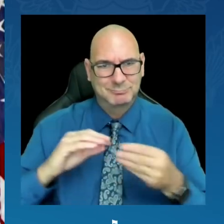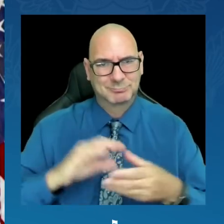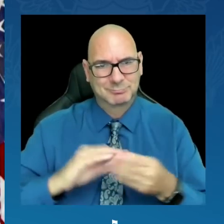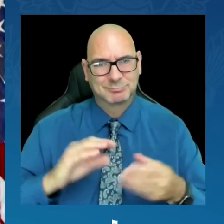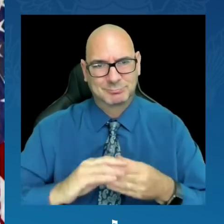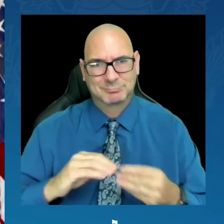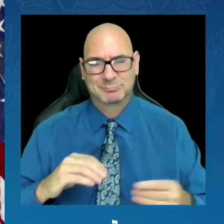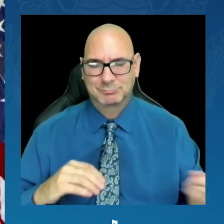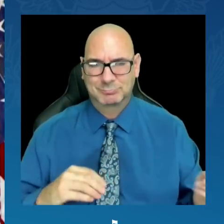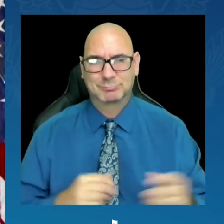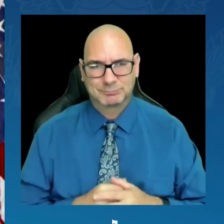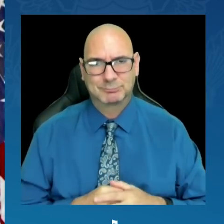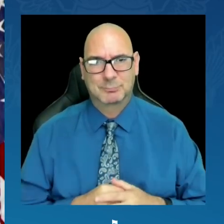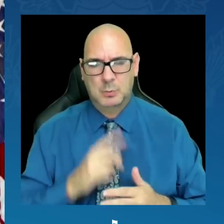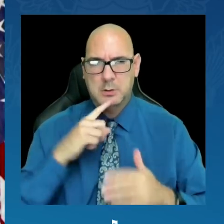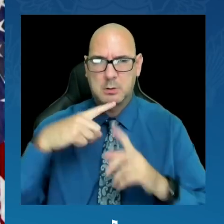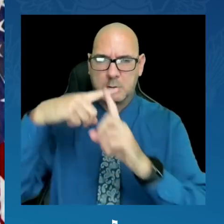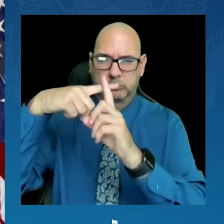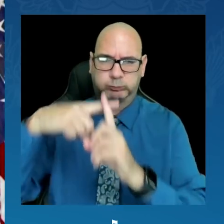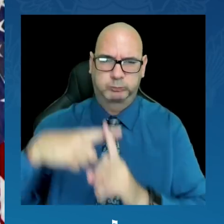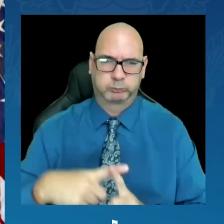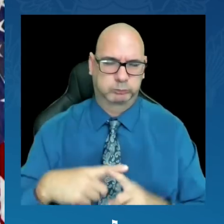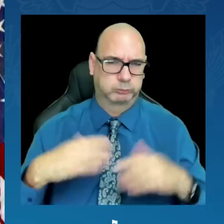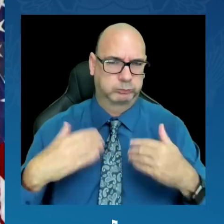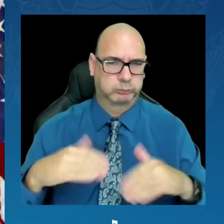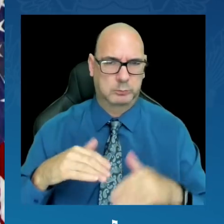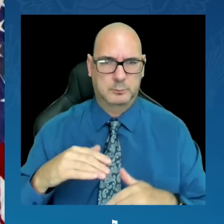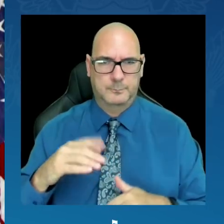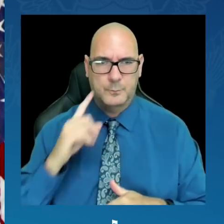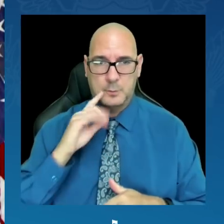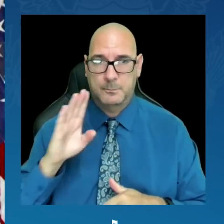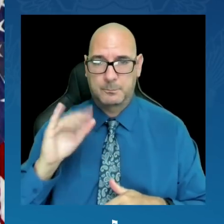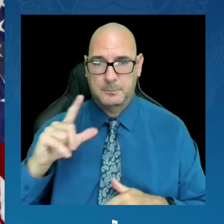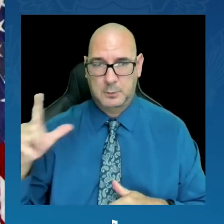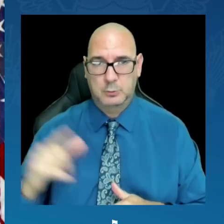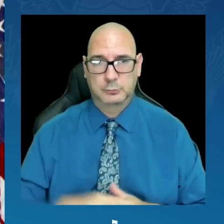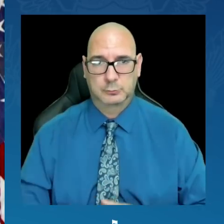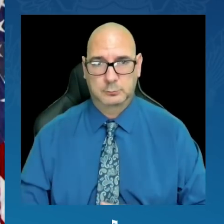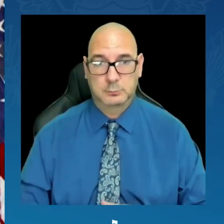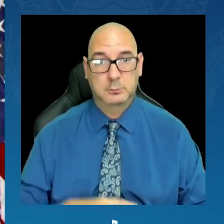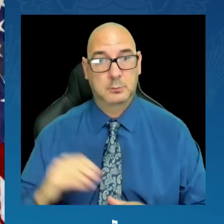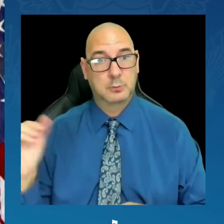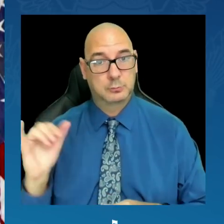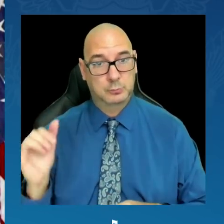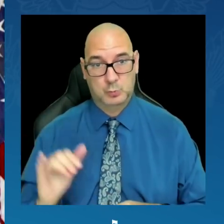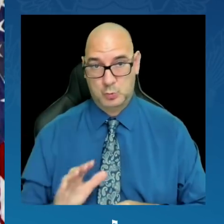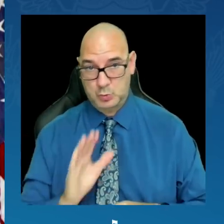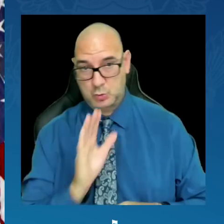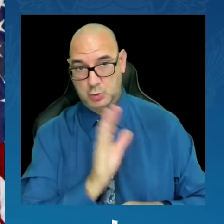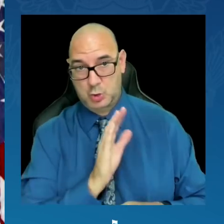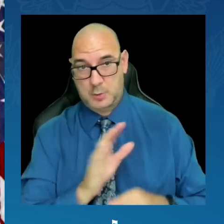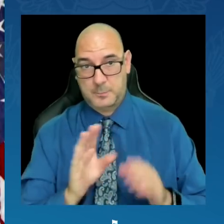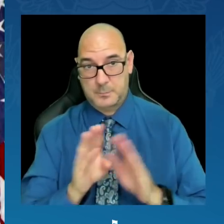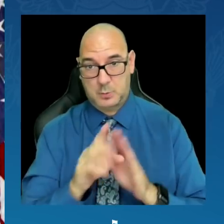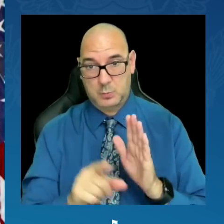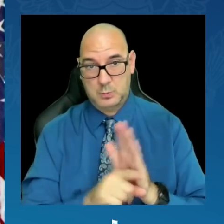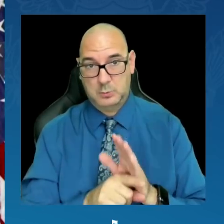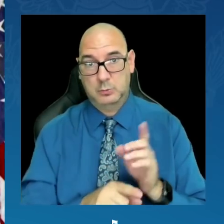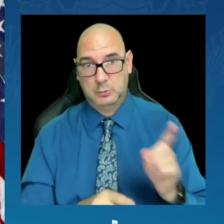but to the United States Congress as well, to have her background as a nurse, NIH researcher